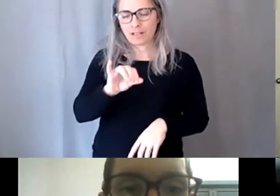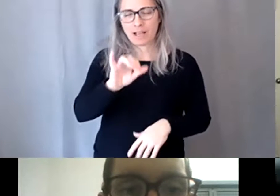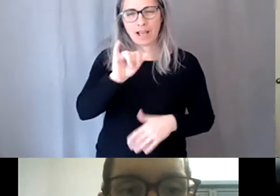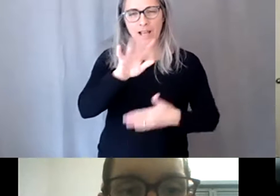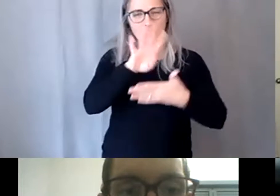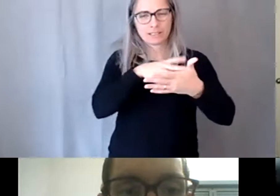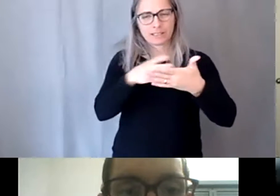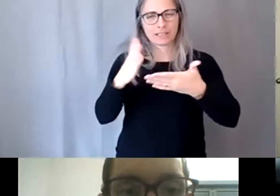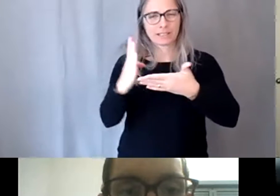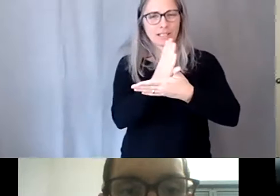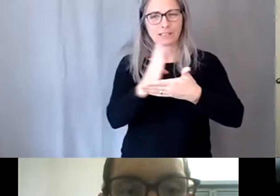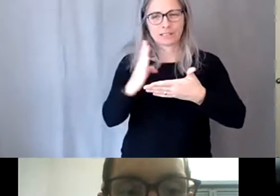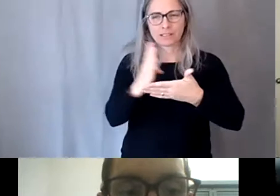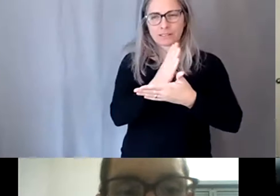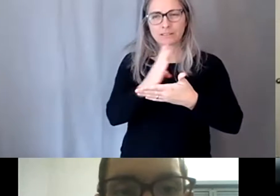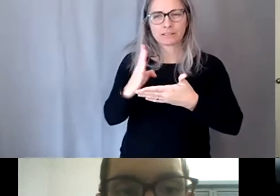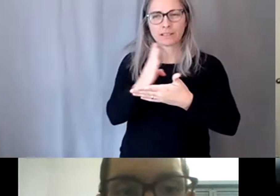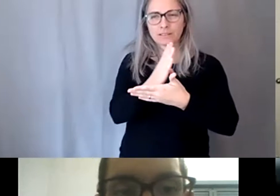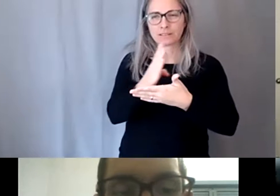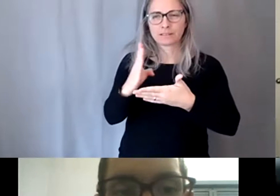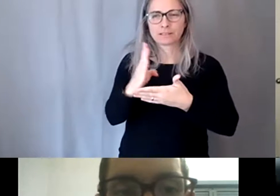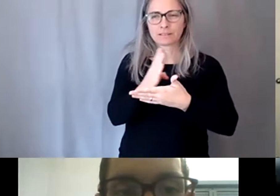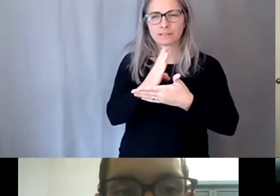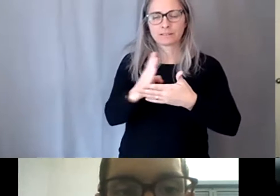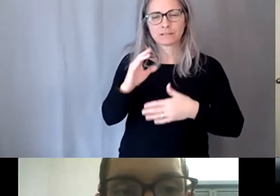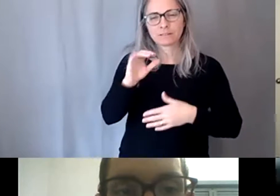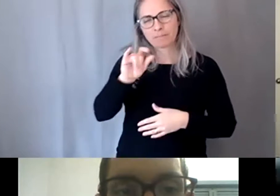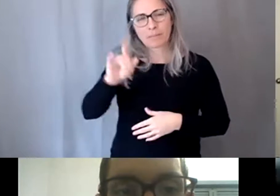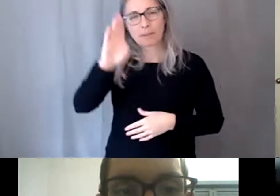no maybe you haven't but so about the Brazilian index